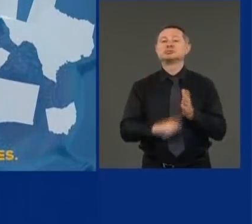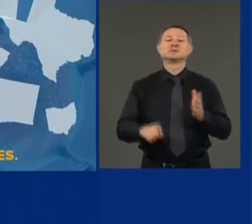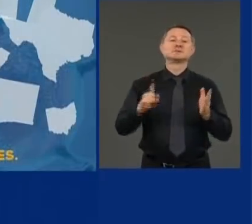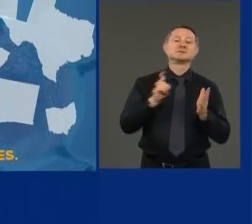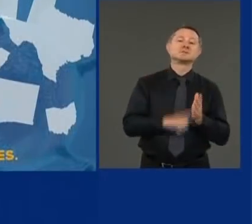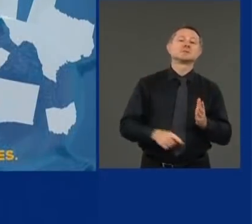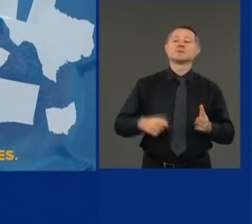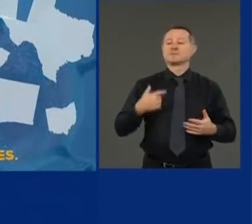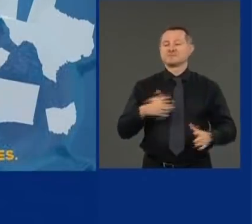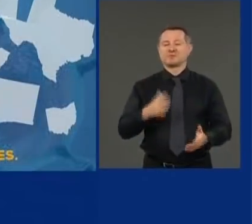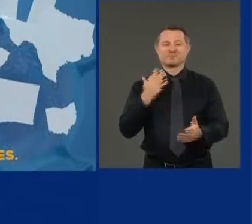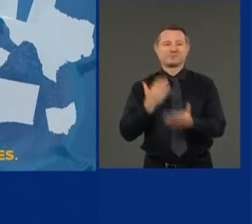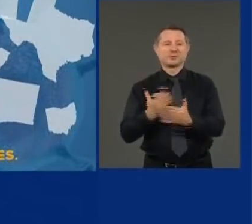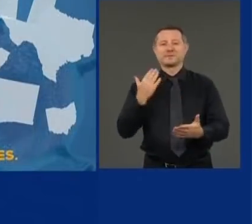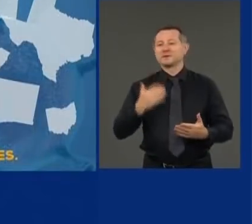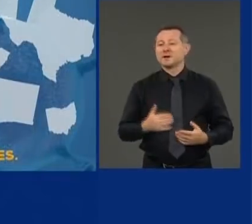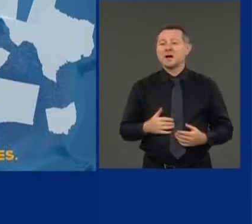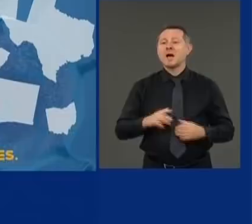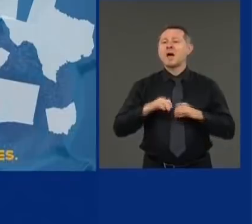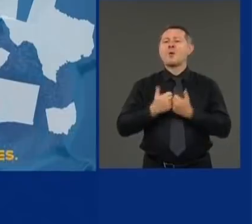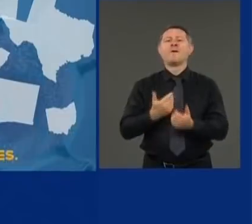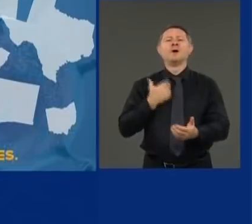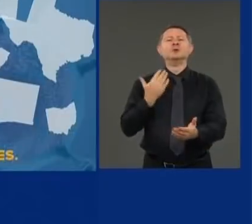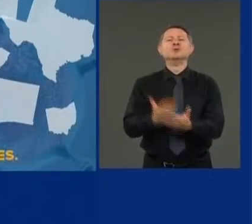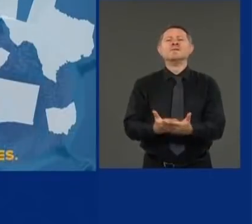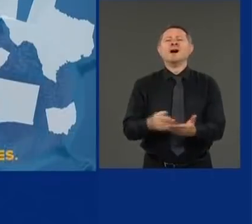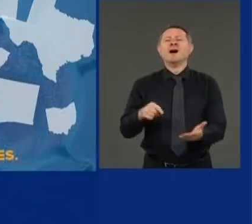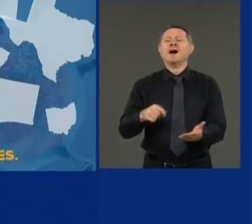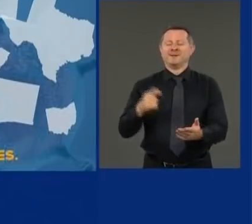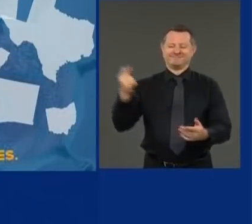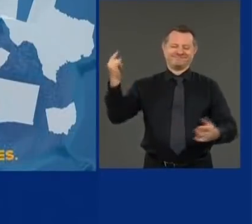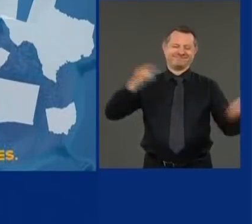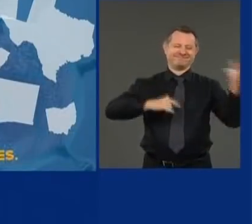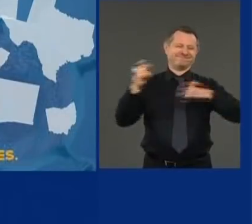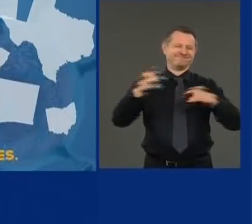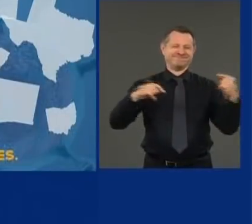THE INFECTIONS. WE'RE DOING SO MANY TESTS AND SO